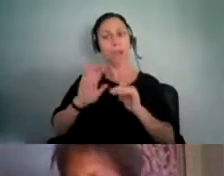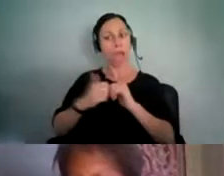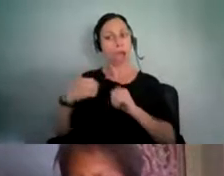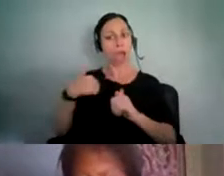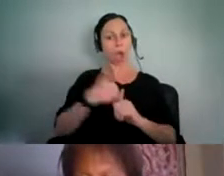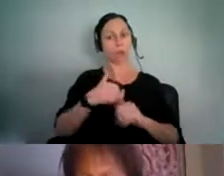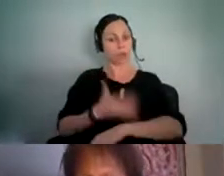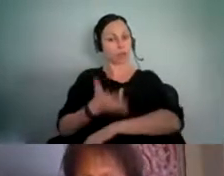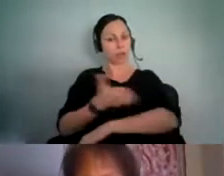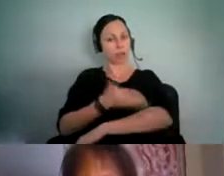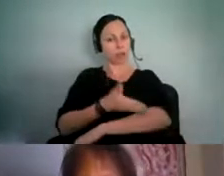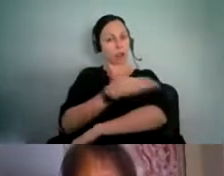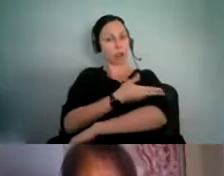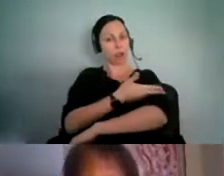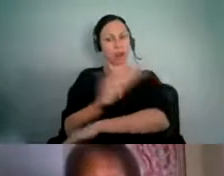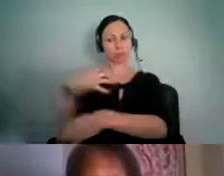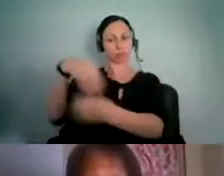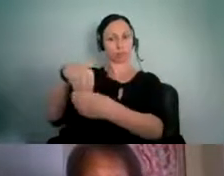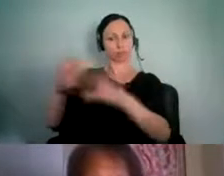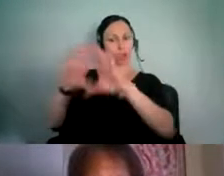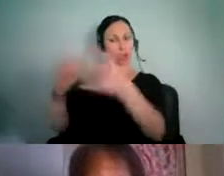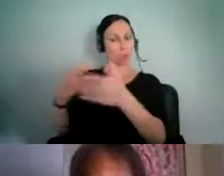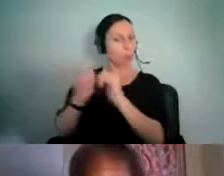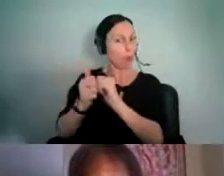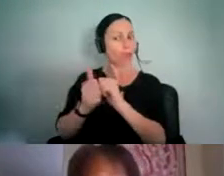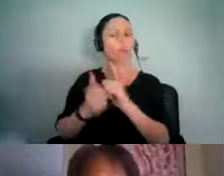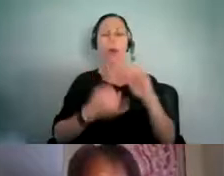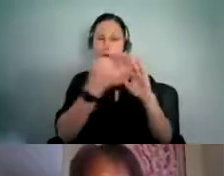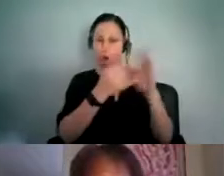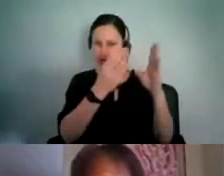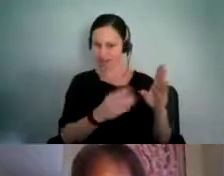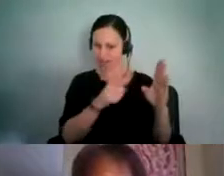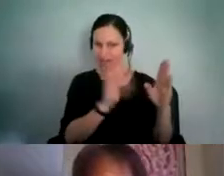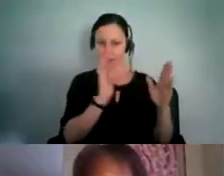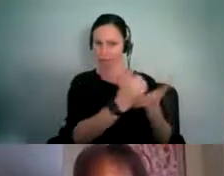and we rejoin the globe is through artists. And we know we have to travel to do that.